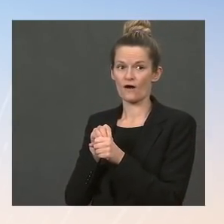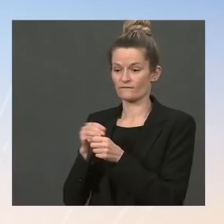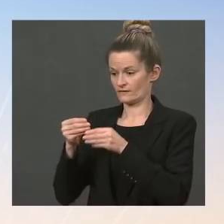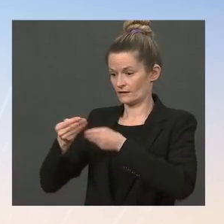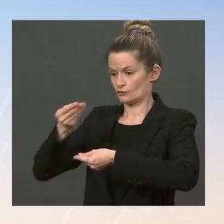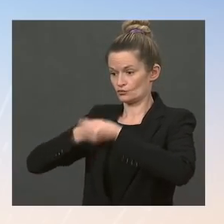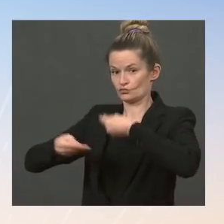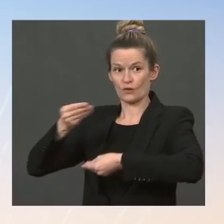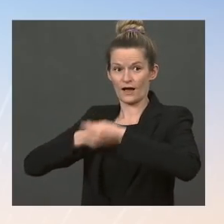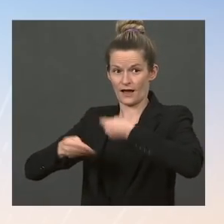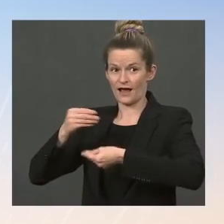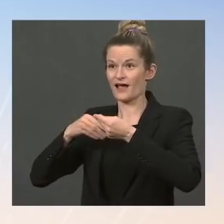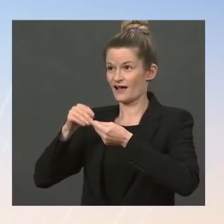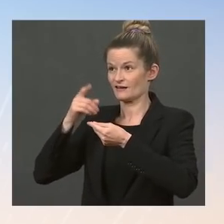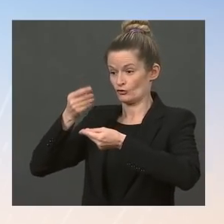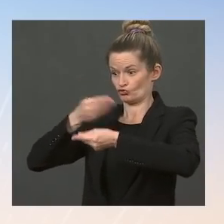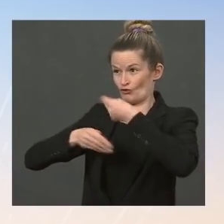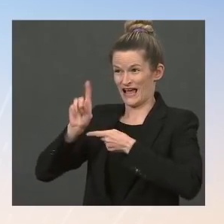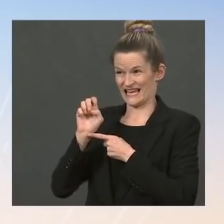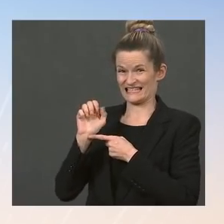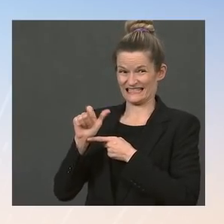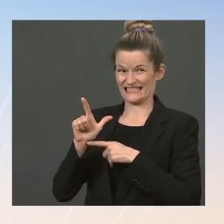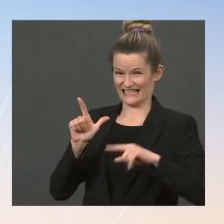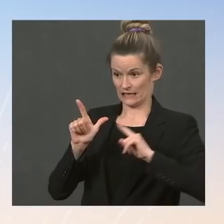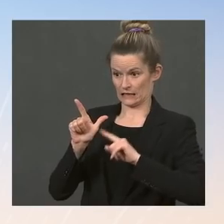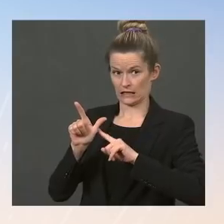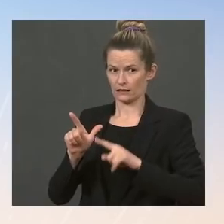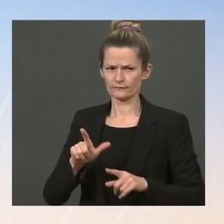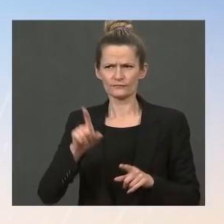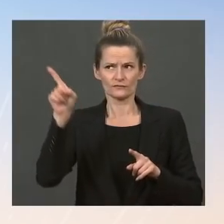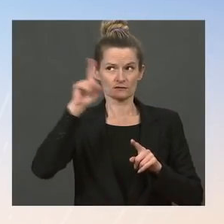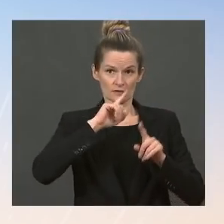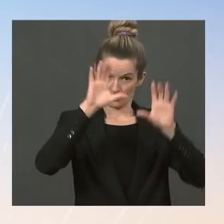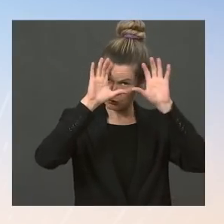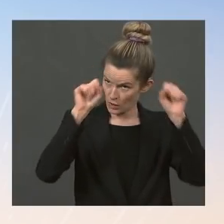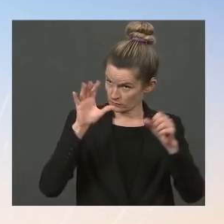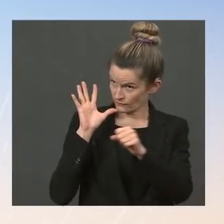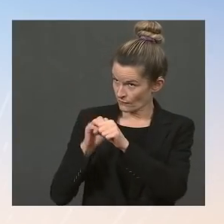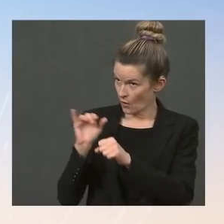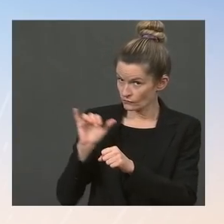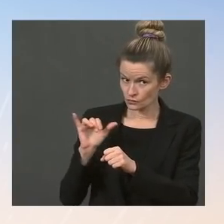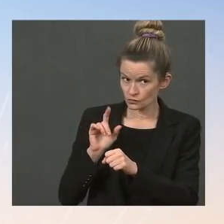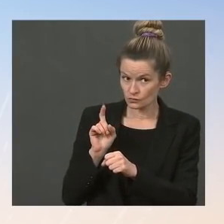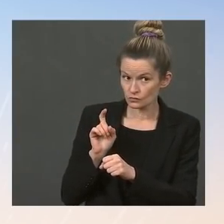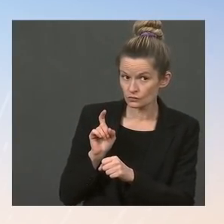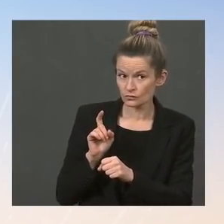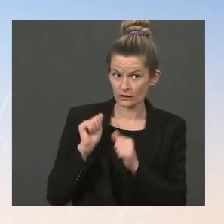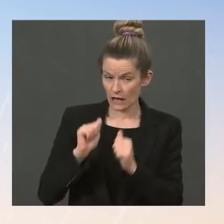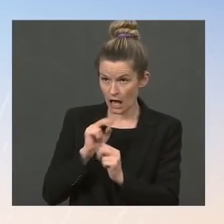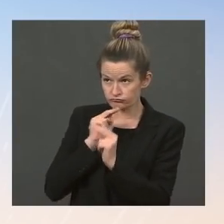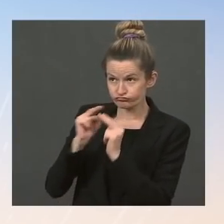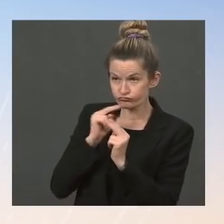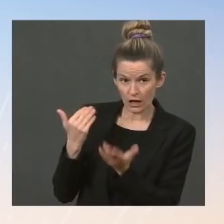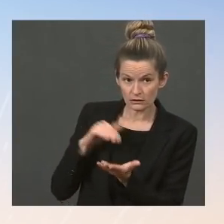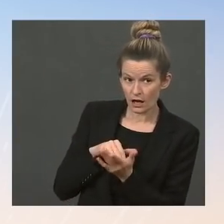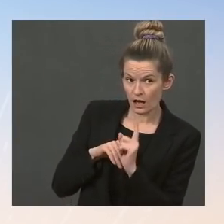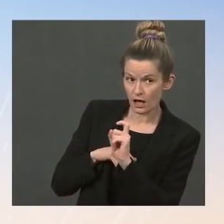would he still like to join that if it could be renegotiated? Ms. Psaki: Well, on their second question -- let me take that first: The President has been clear